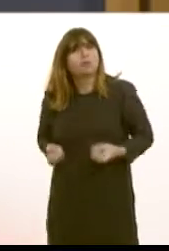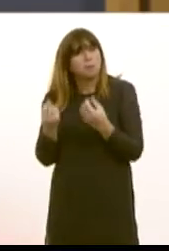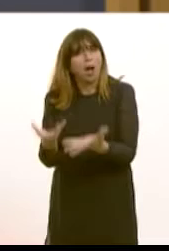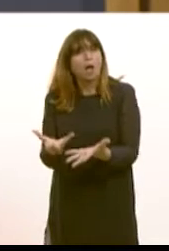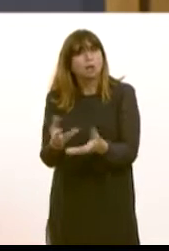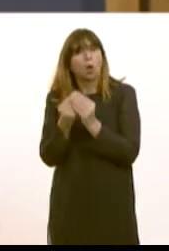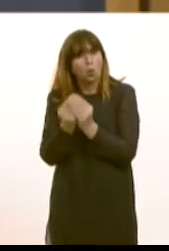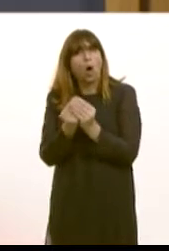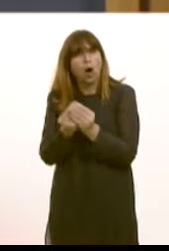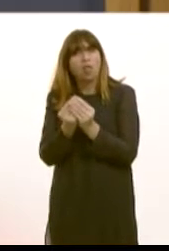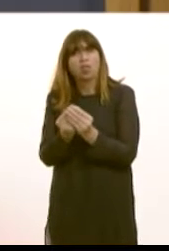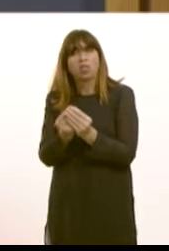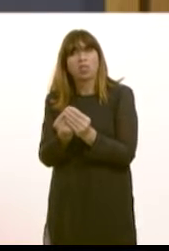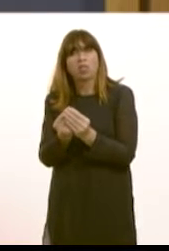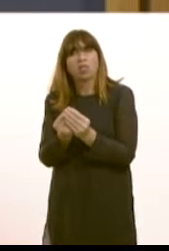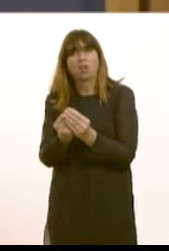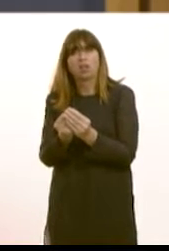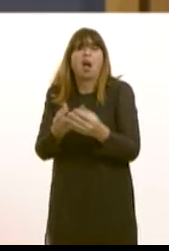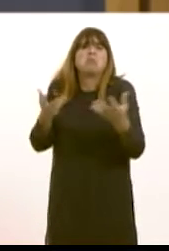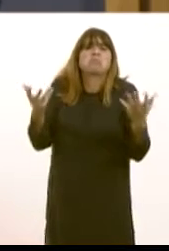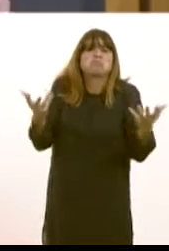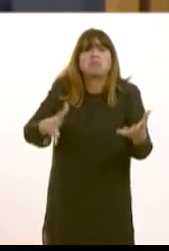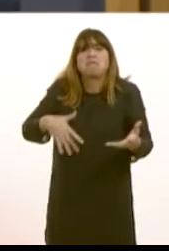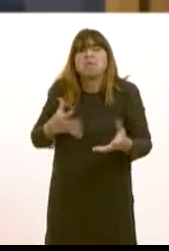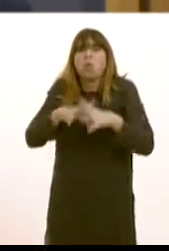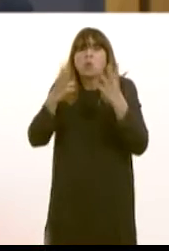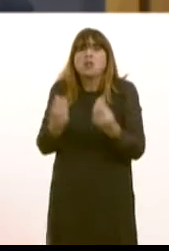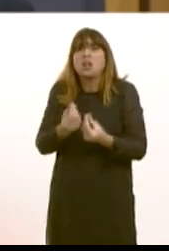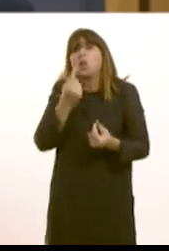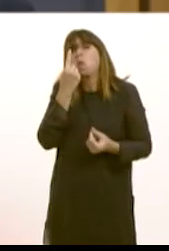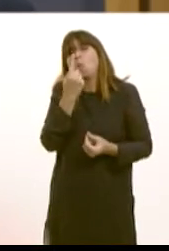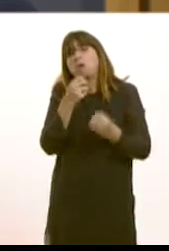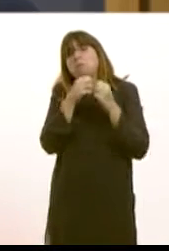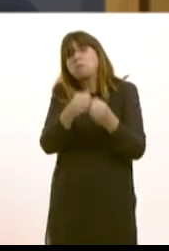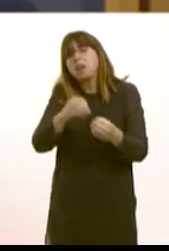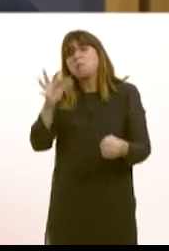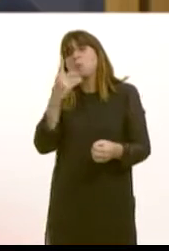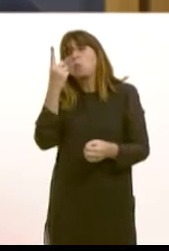Weíre talking here about probably something in the order of £1 billion to £1.5 billion